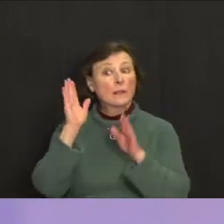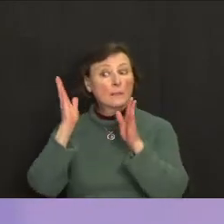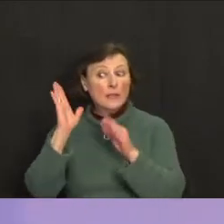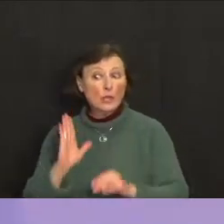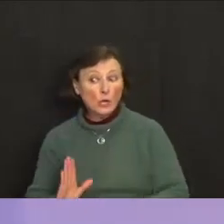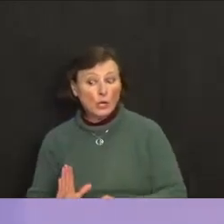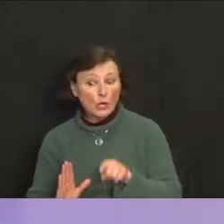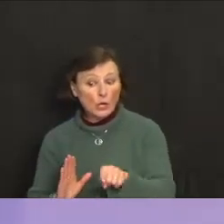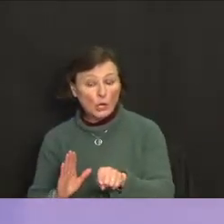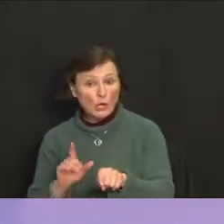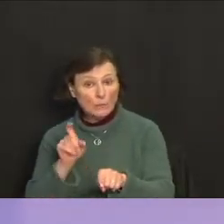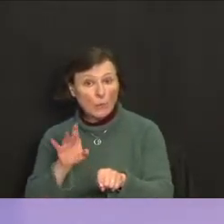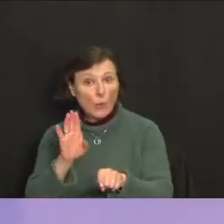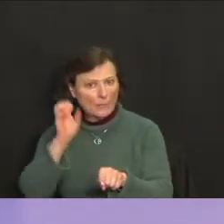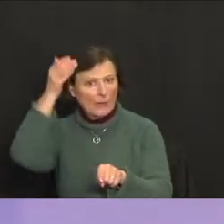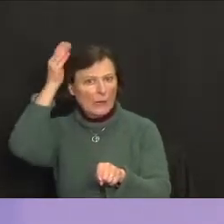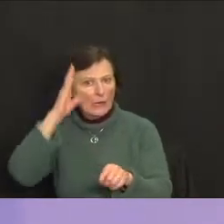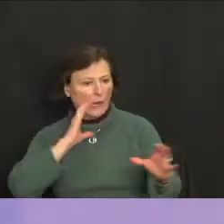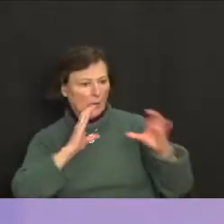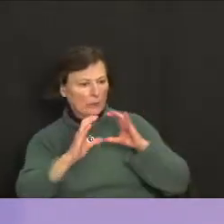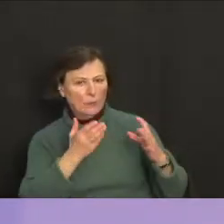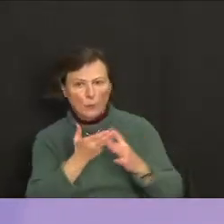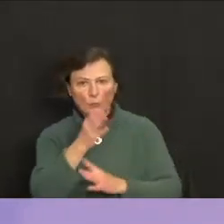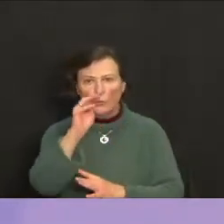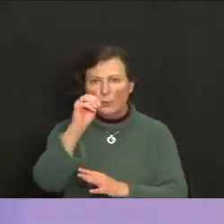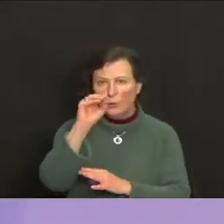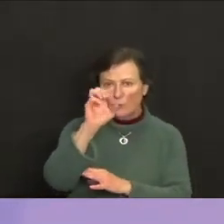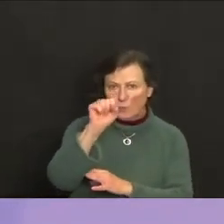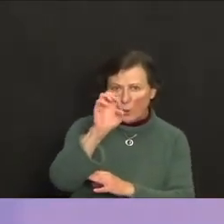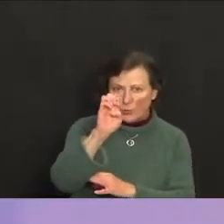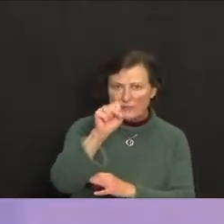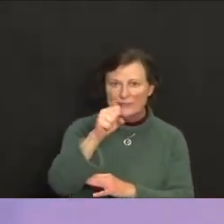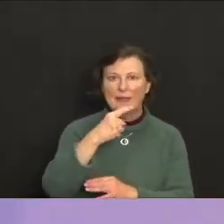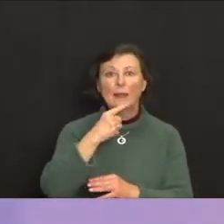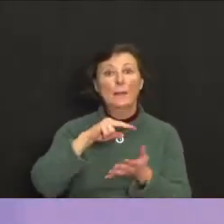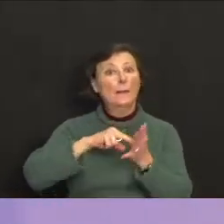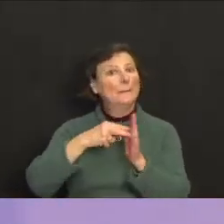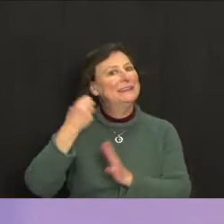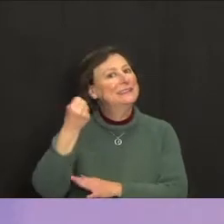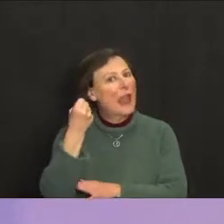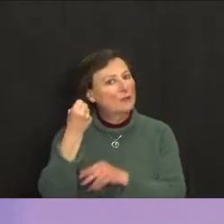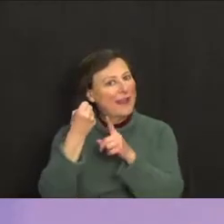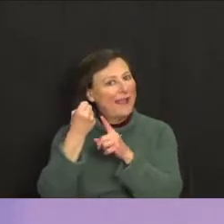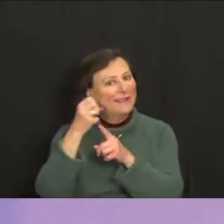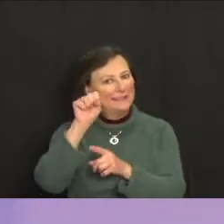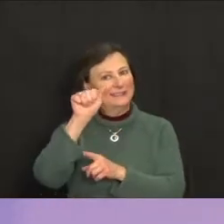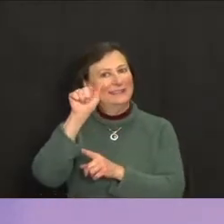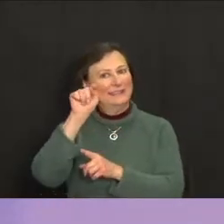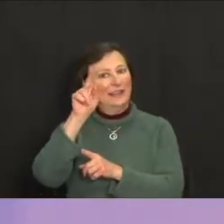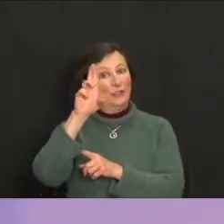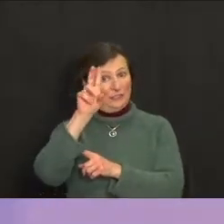communicating his message through Moses - means Saturday, the day of worship for Jews.